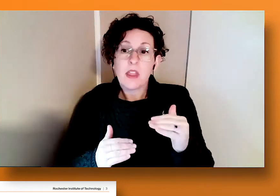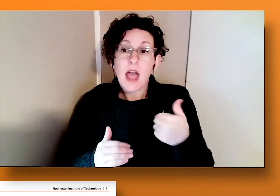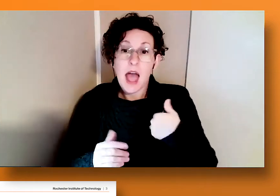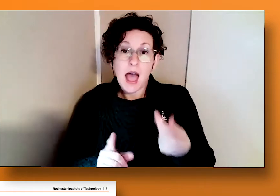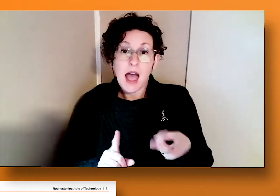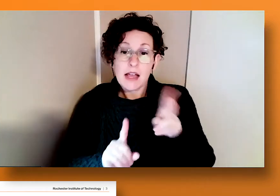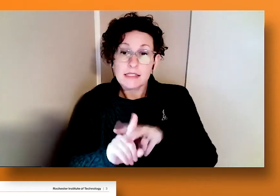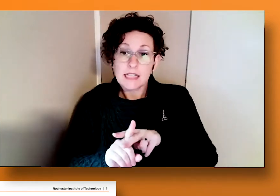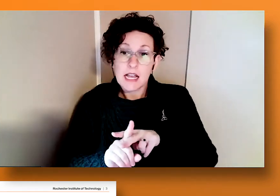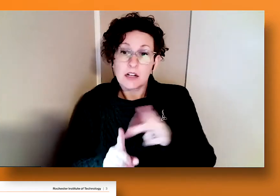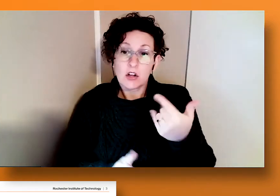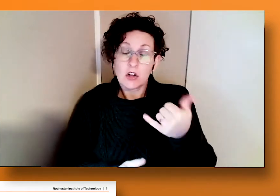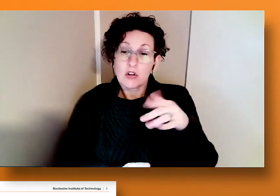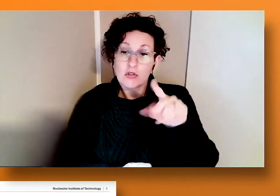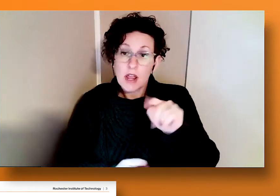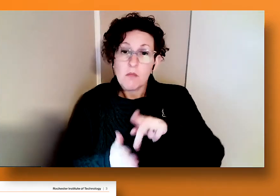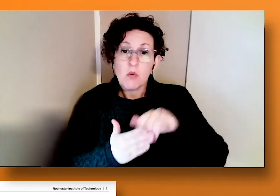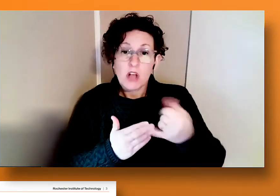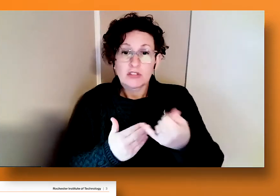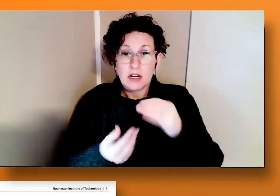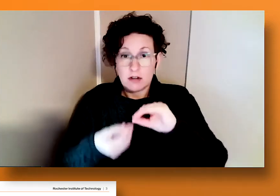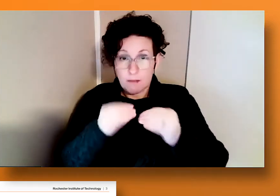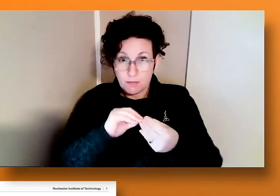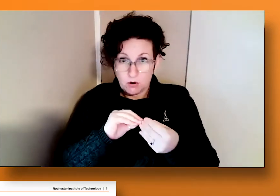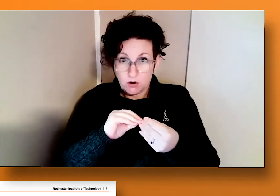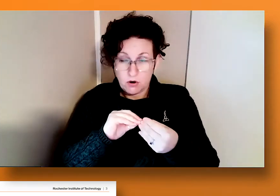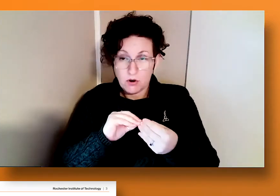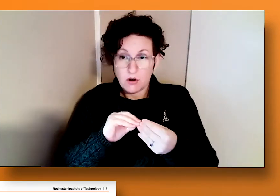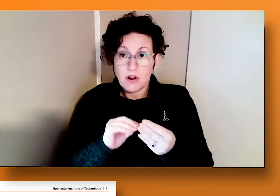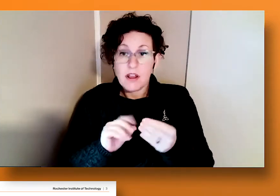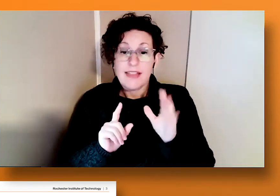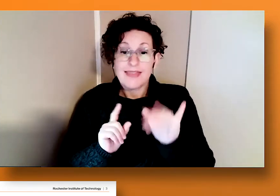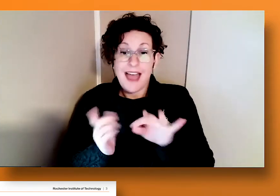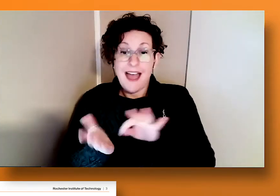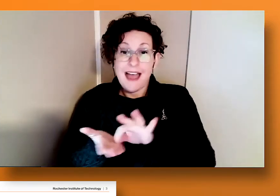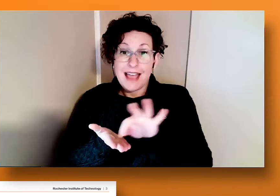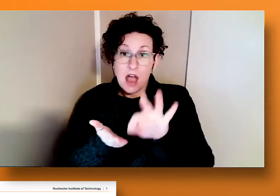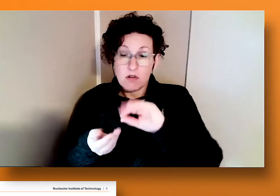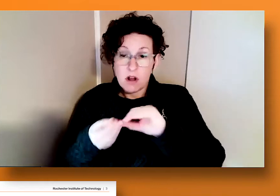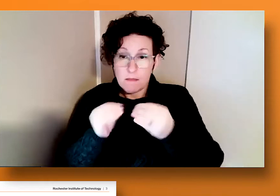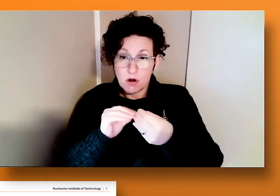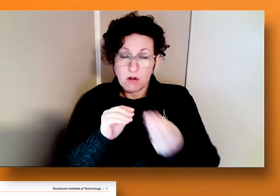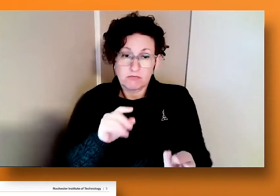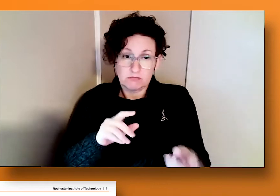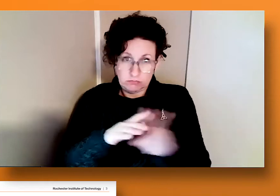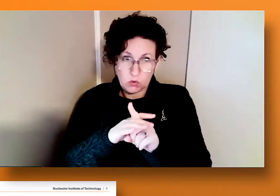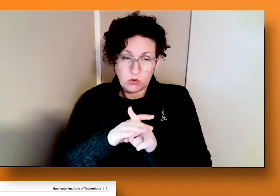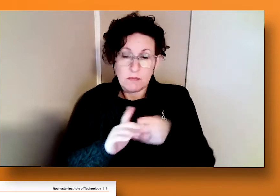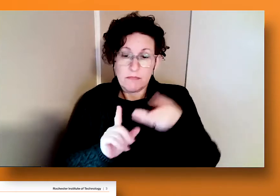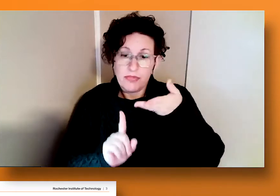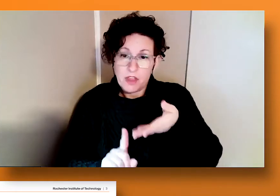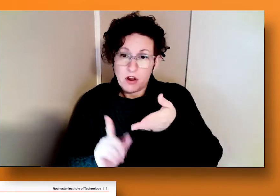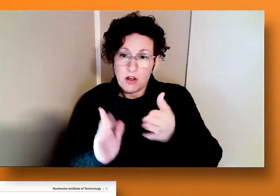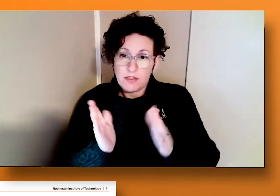I assign the grant a project number, and that account number will show up on the grant statement